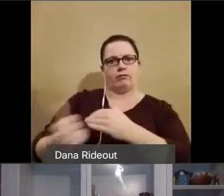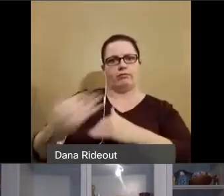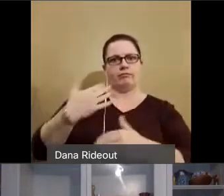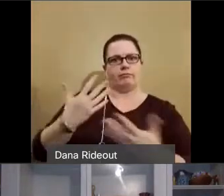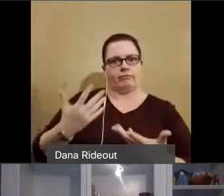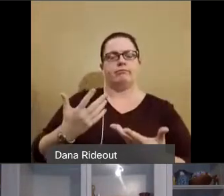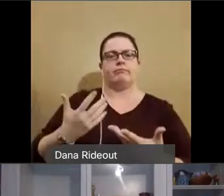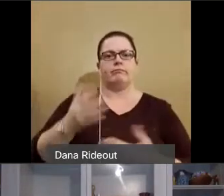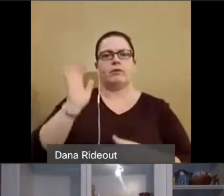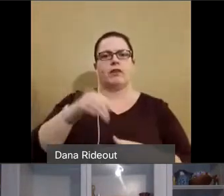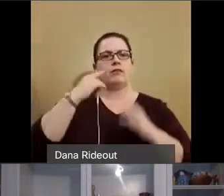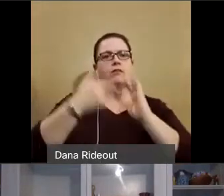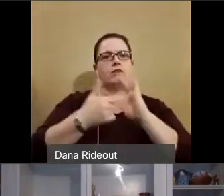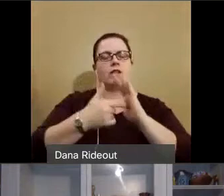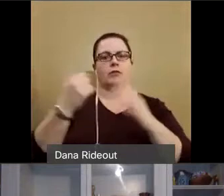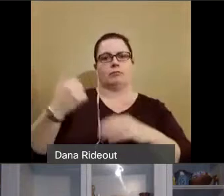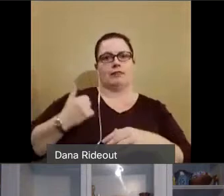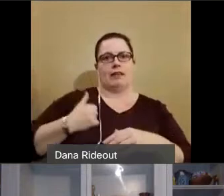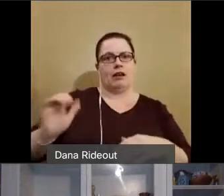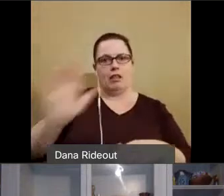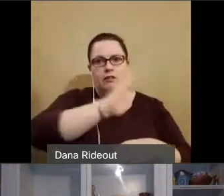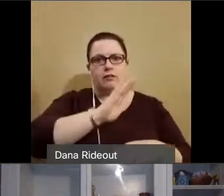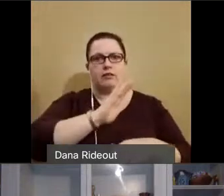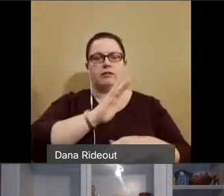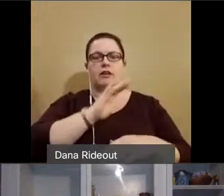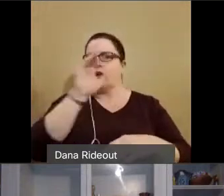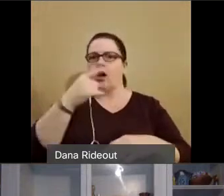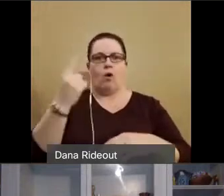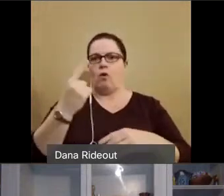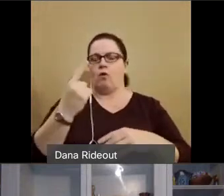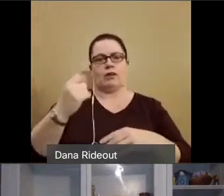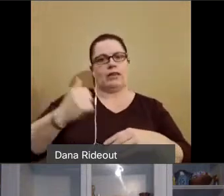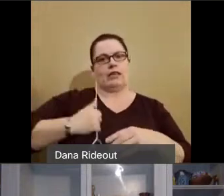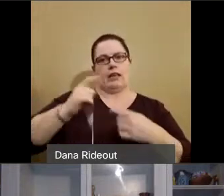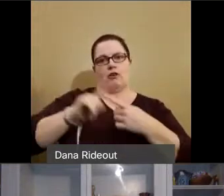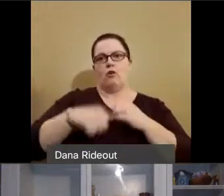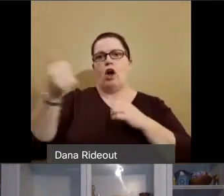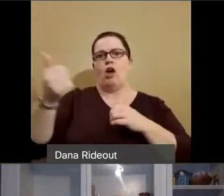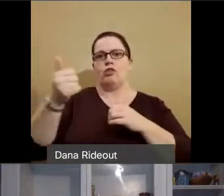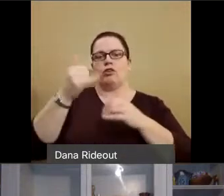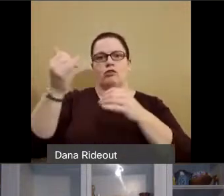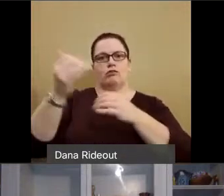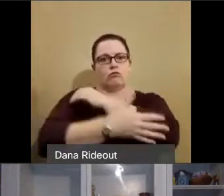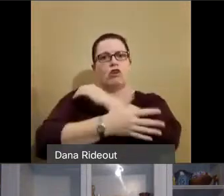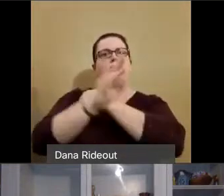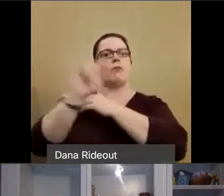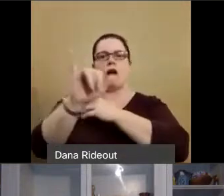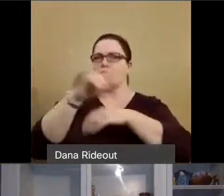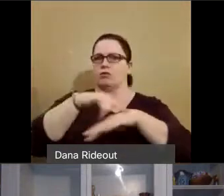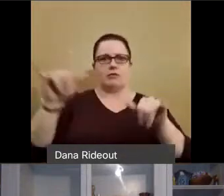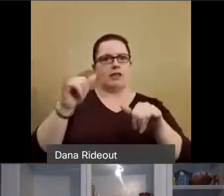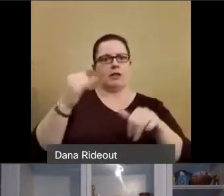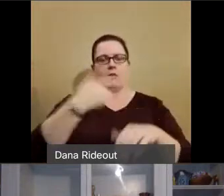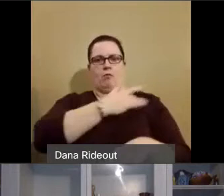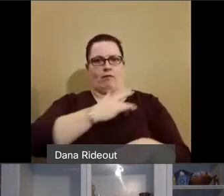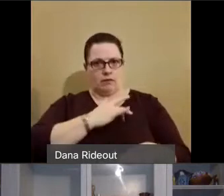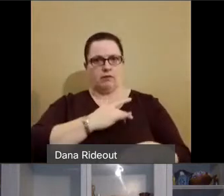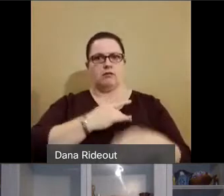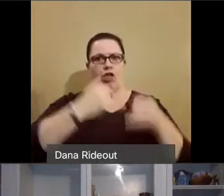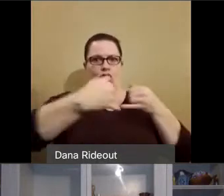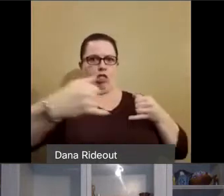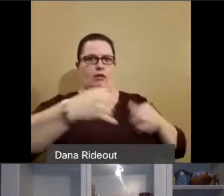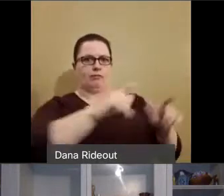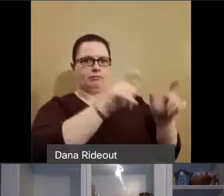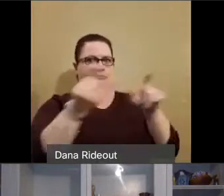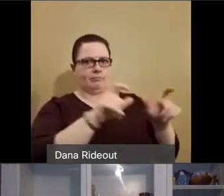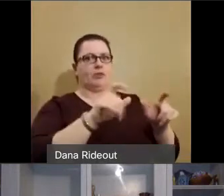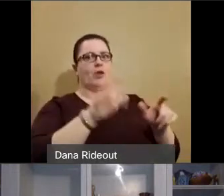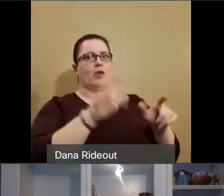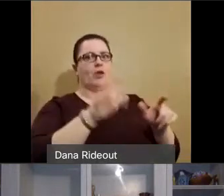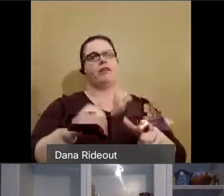Murder closures, not only between Canada and other countries, but also between provinces has been 1 of the main strategies for controlling the spread of coven 19.